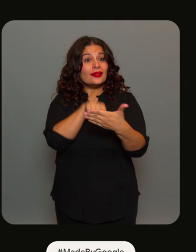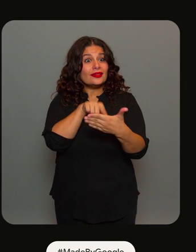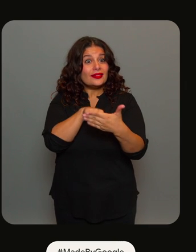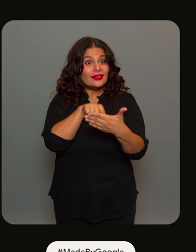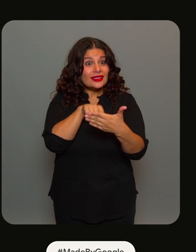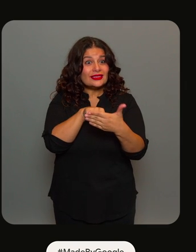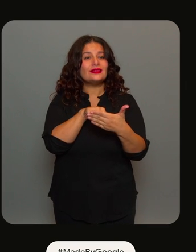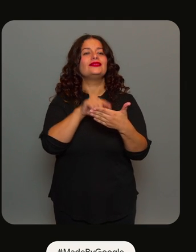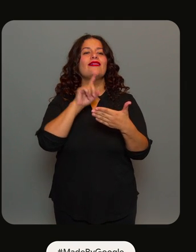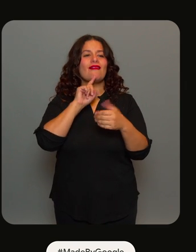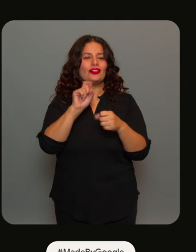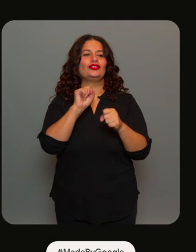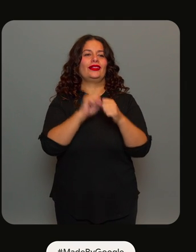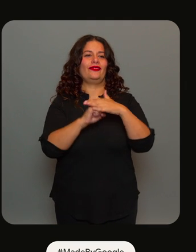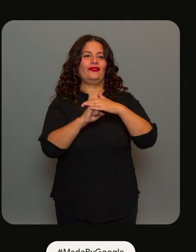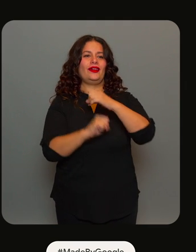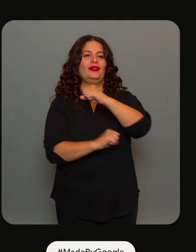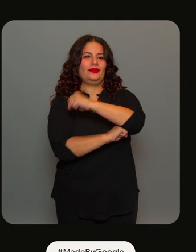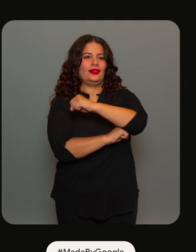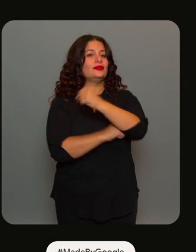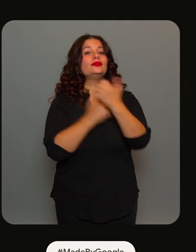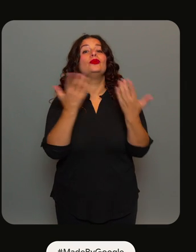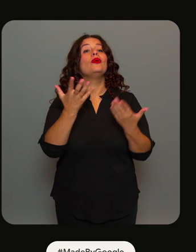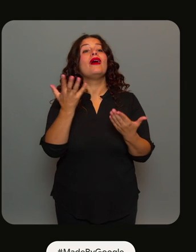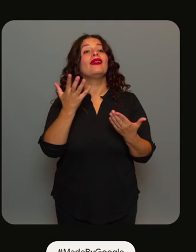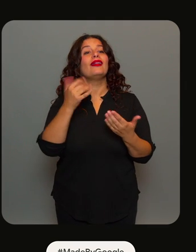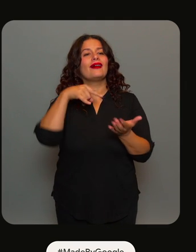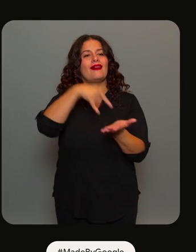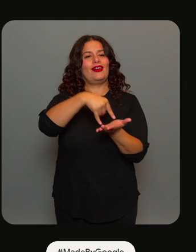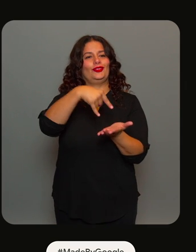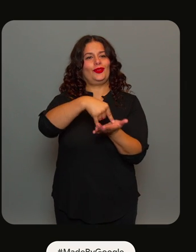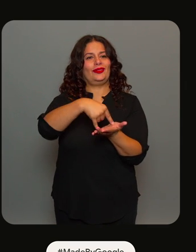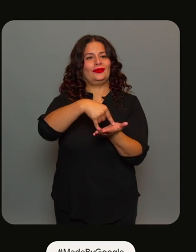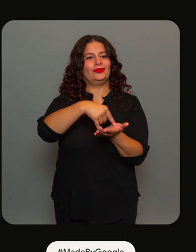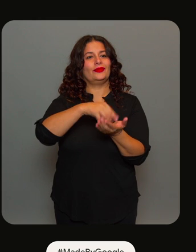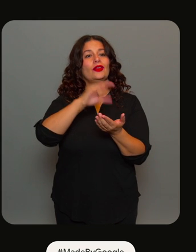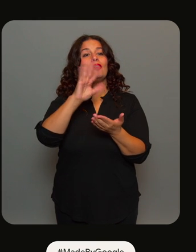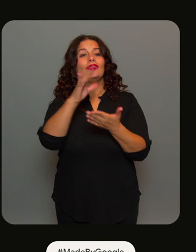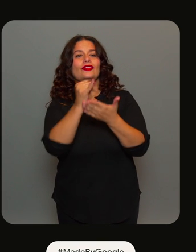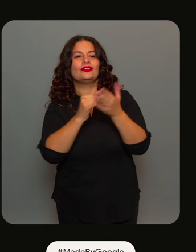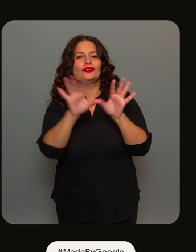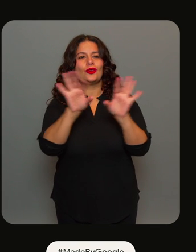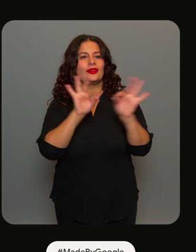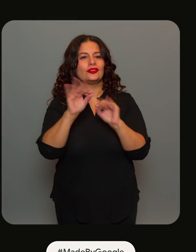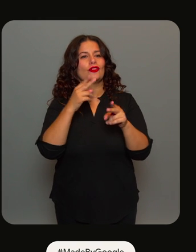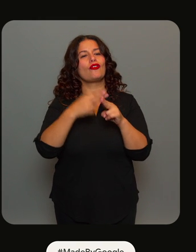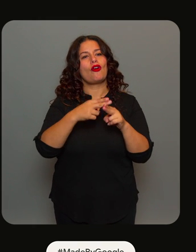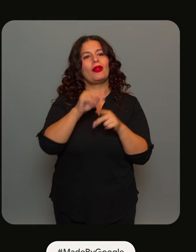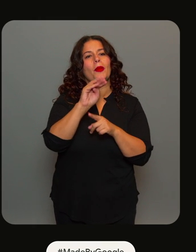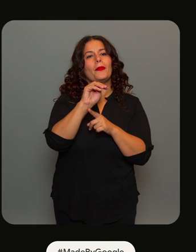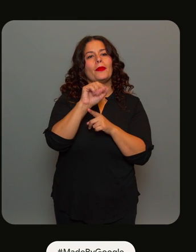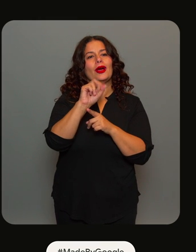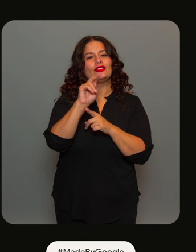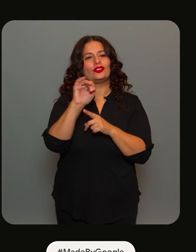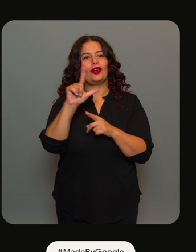The foundation for Pixel Tablet is Android, including Material You, so you can completely personalize it with a custom